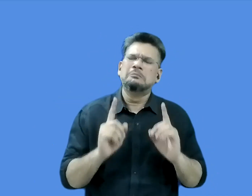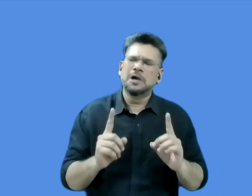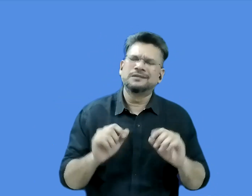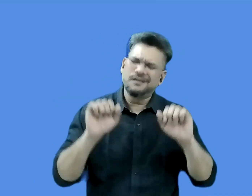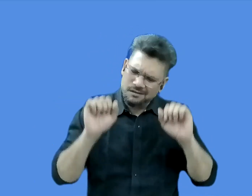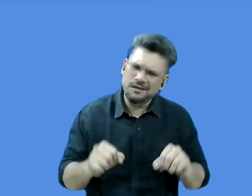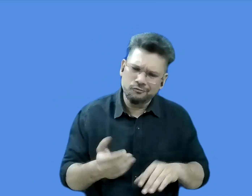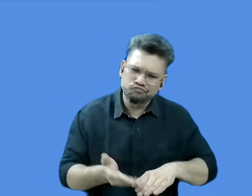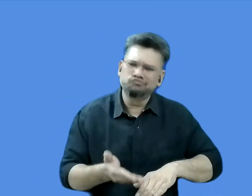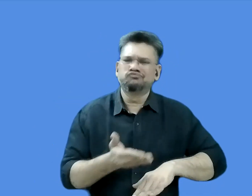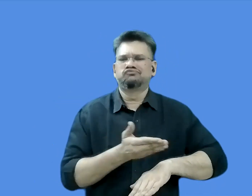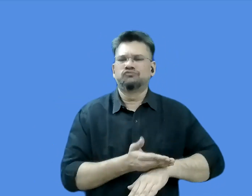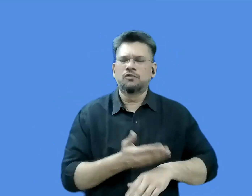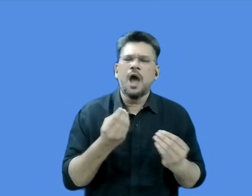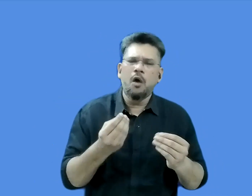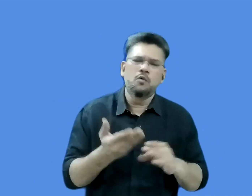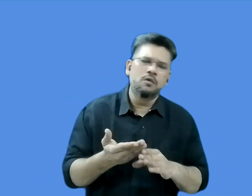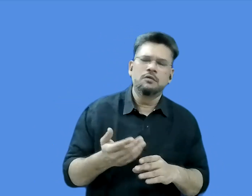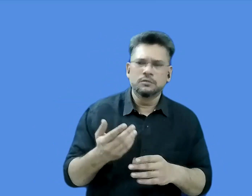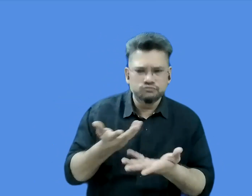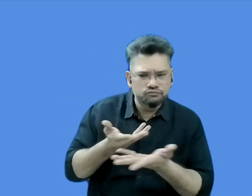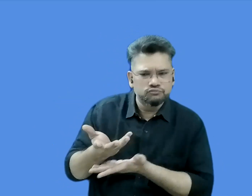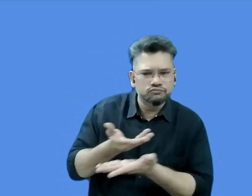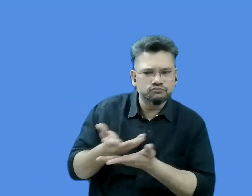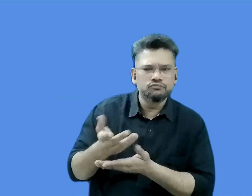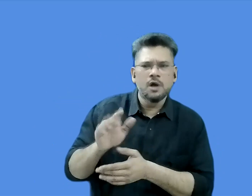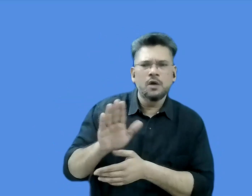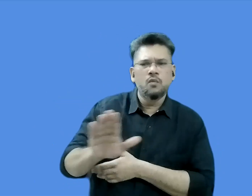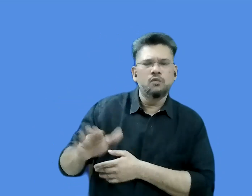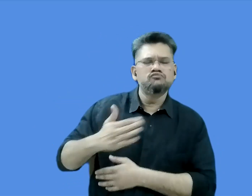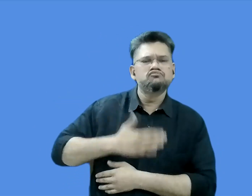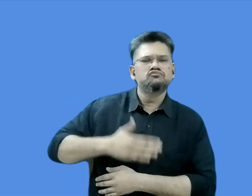easy answer. There is certainly ways to